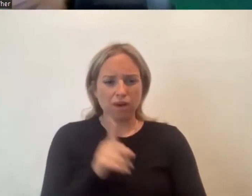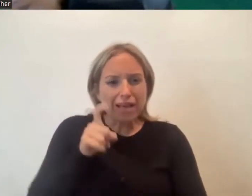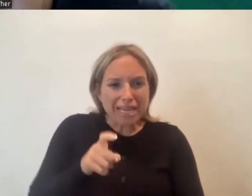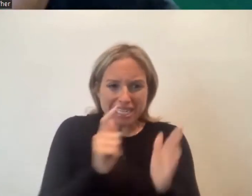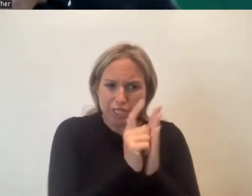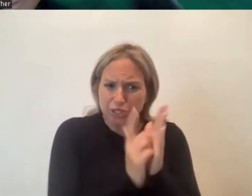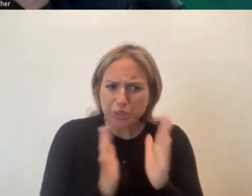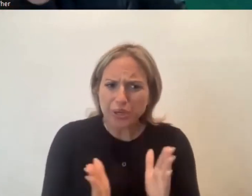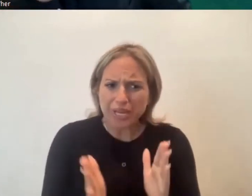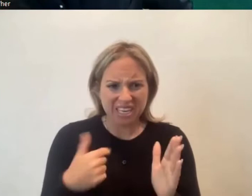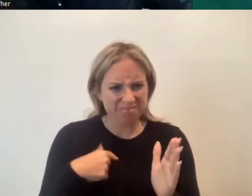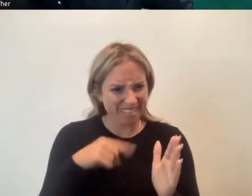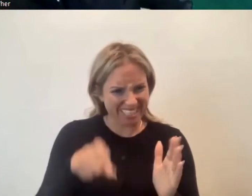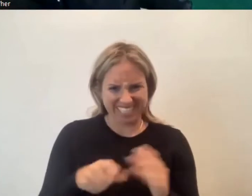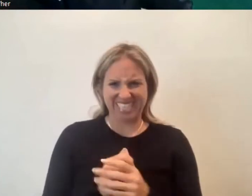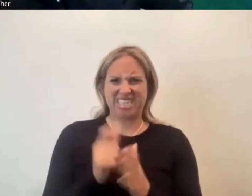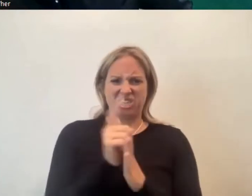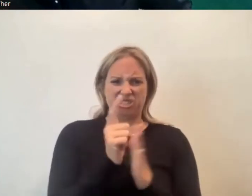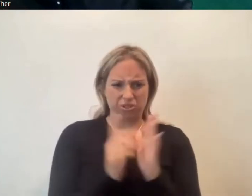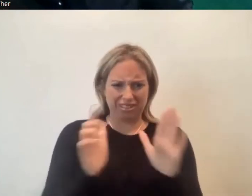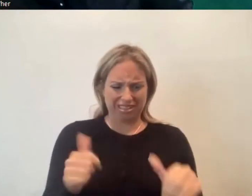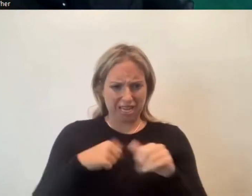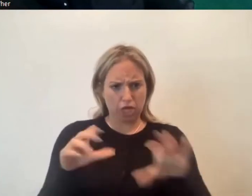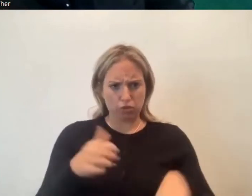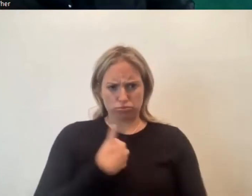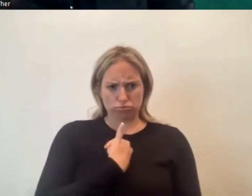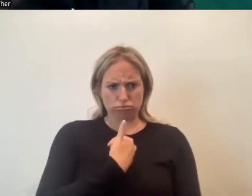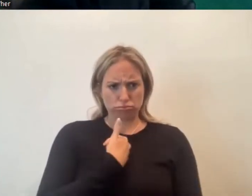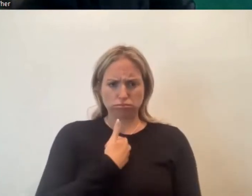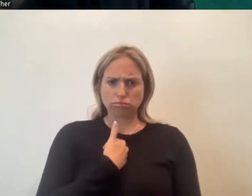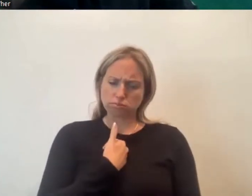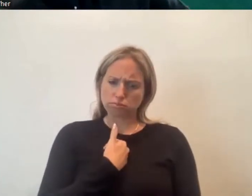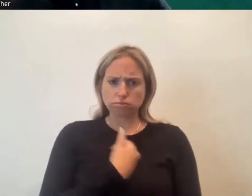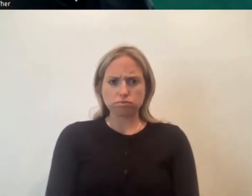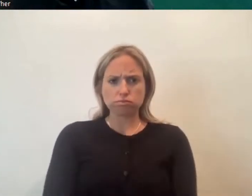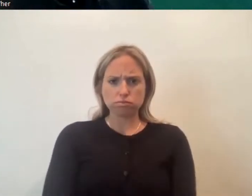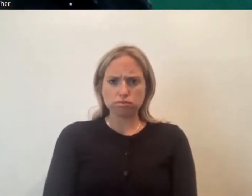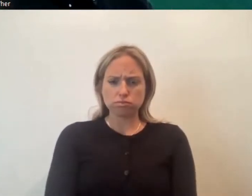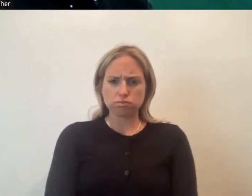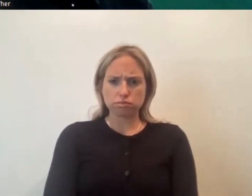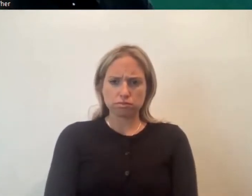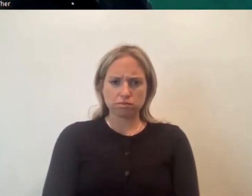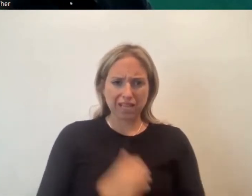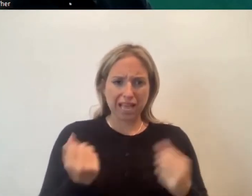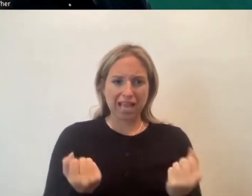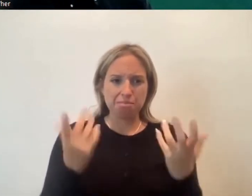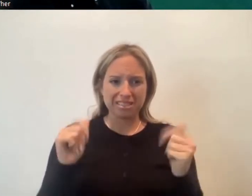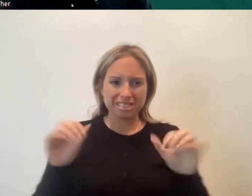Is this something that I can do on my own, or how much of it can I do on my own and when